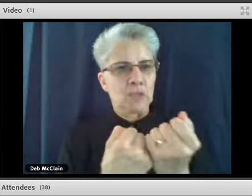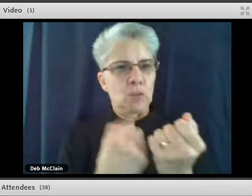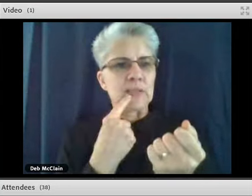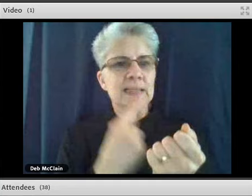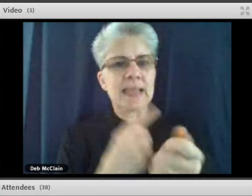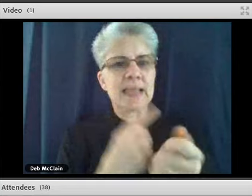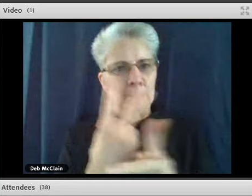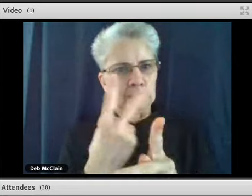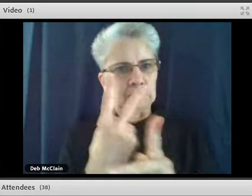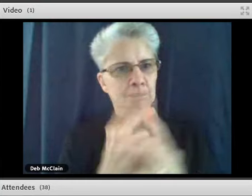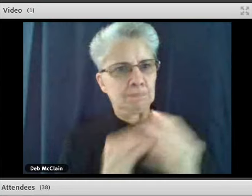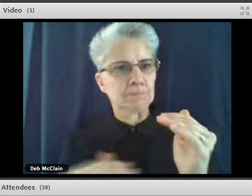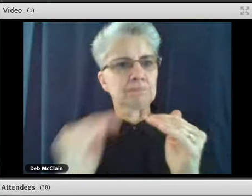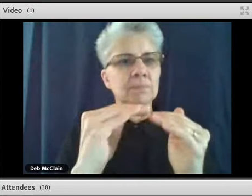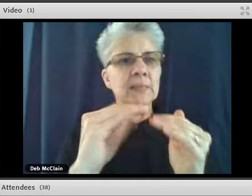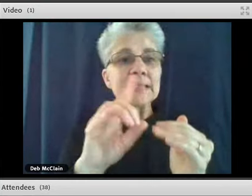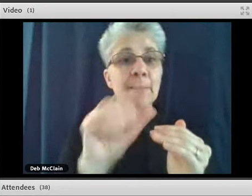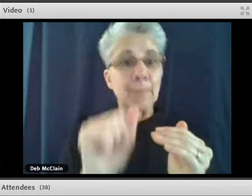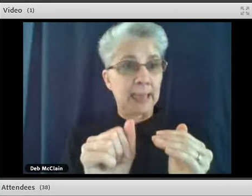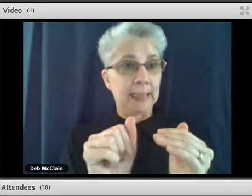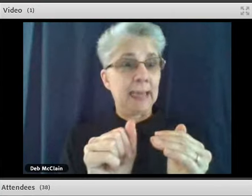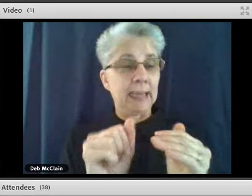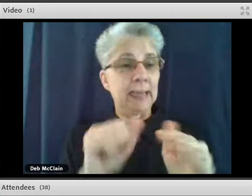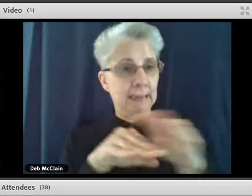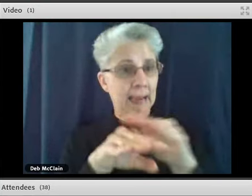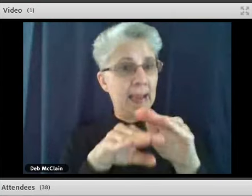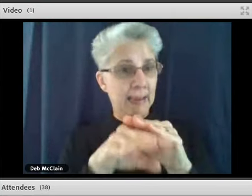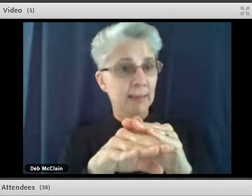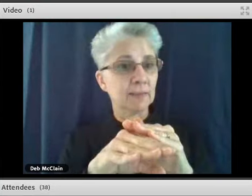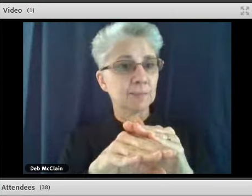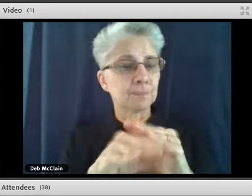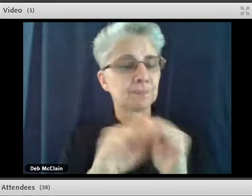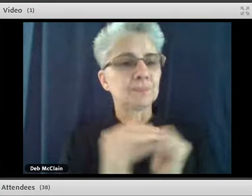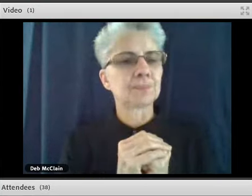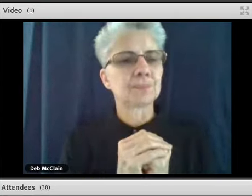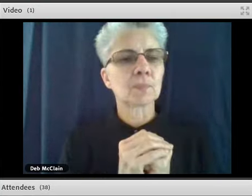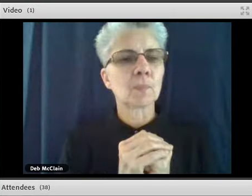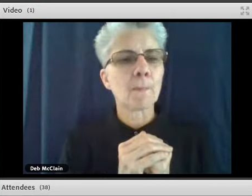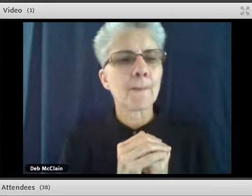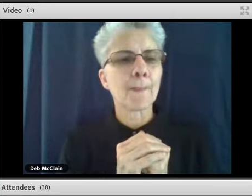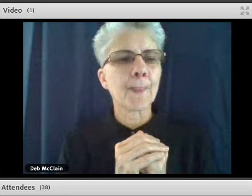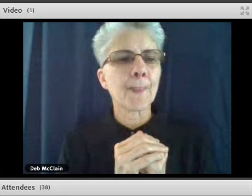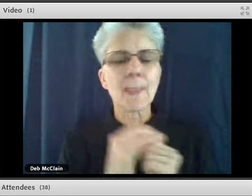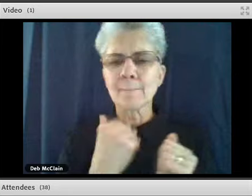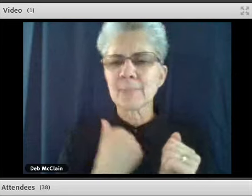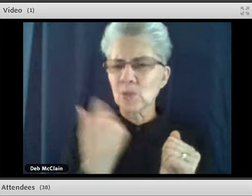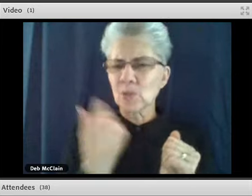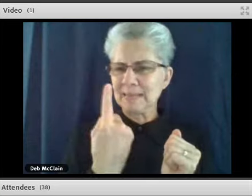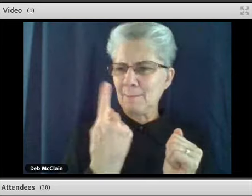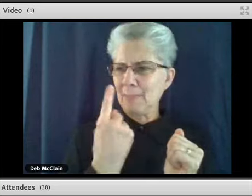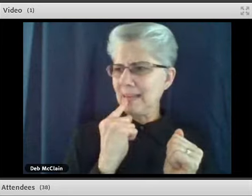basic disability -- that meet basic accessibility. I'm sorry. Somebody's...